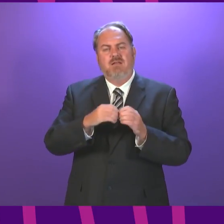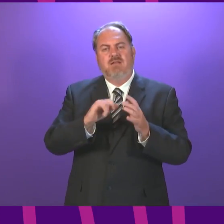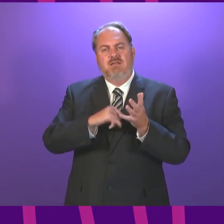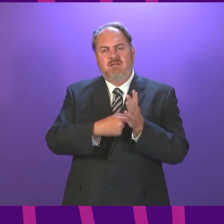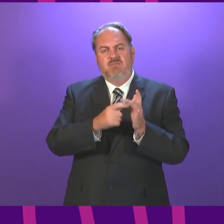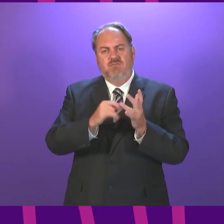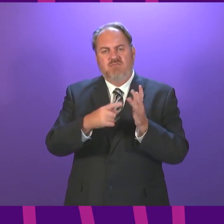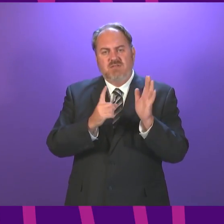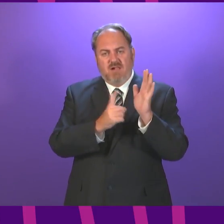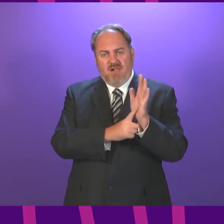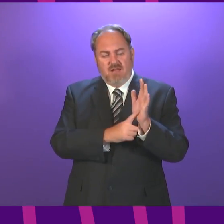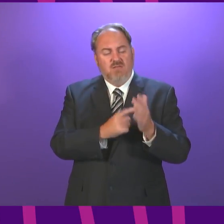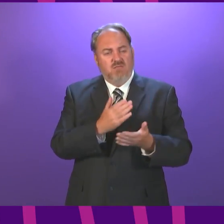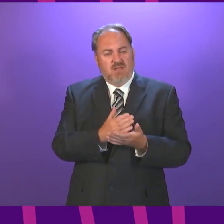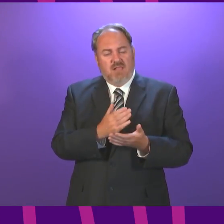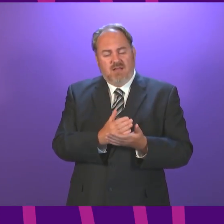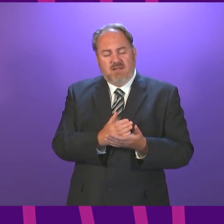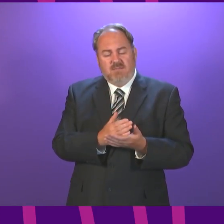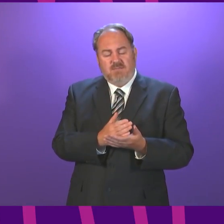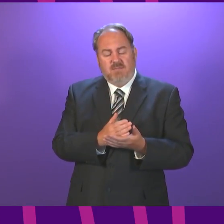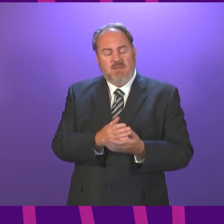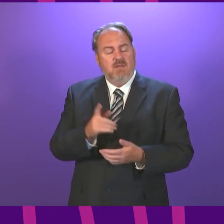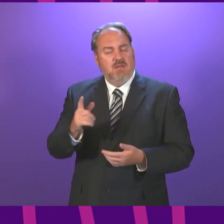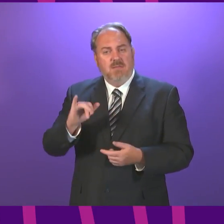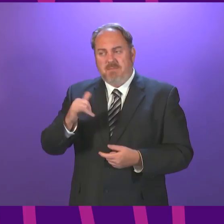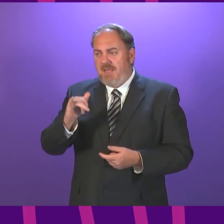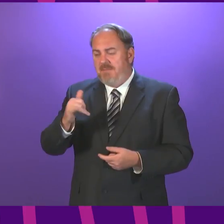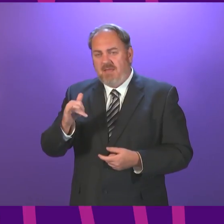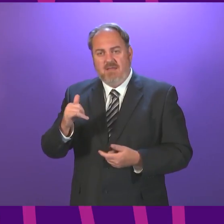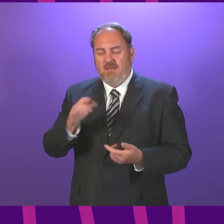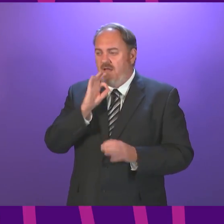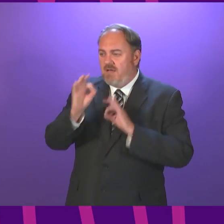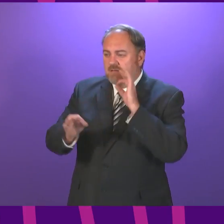benchmarking opportunities and perhaps leading more active delegations, including MSPs, to